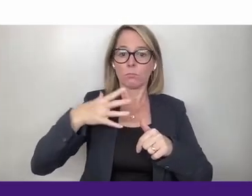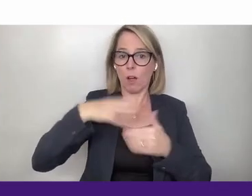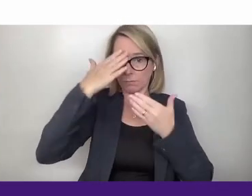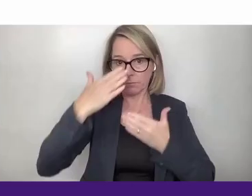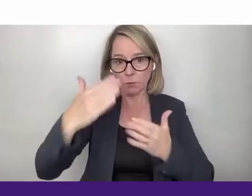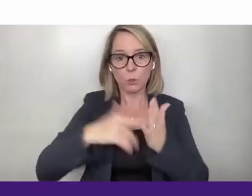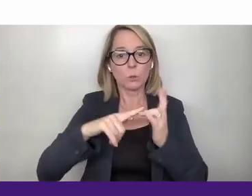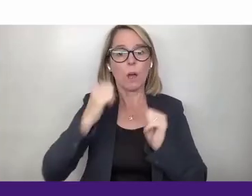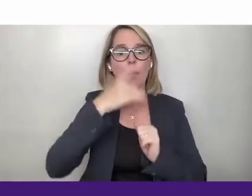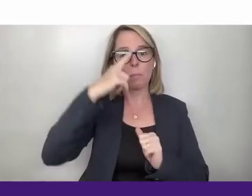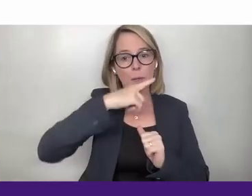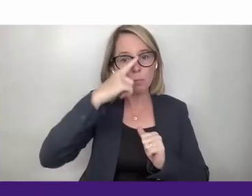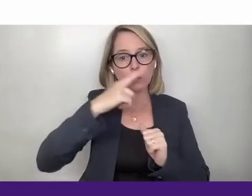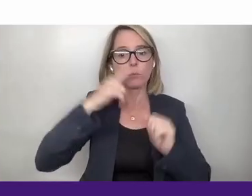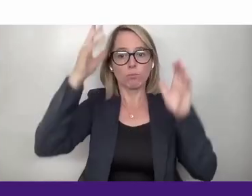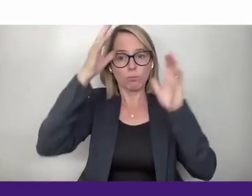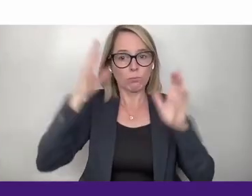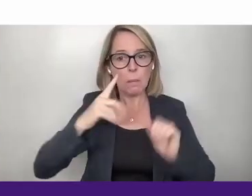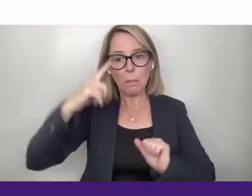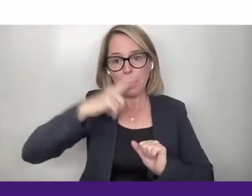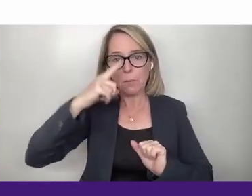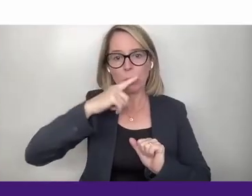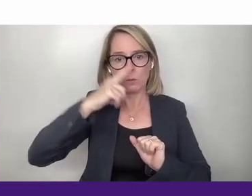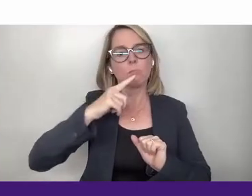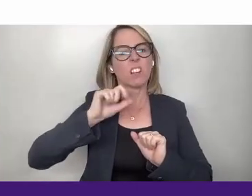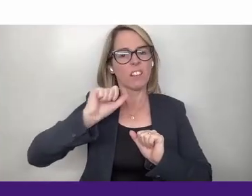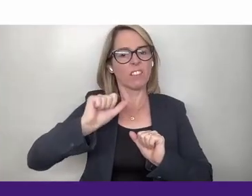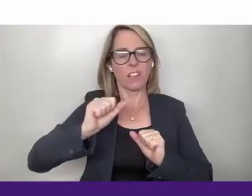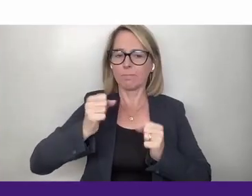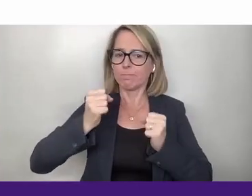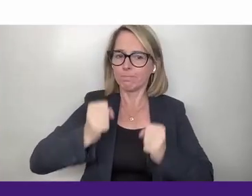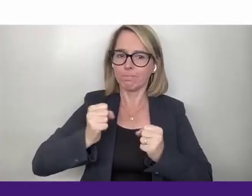So, we're running this webinar today to coincide with International Day of People with Disability,